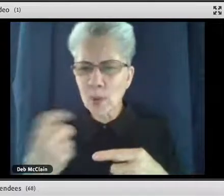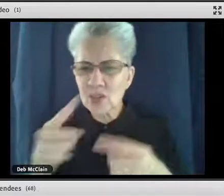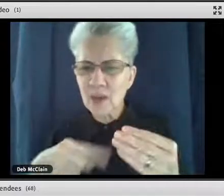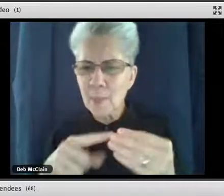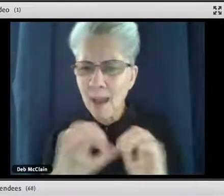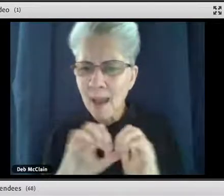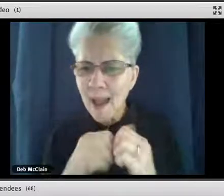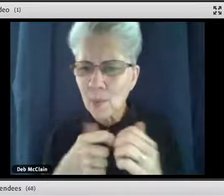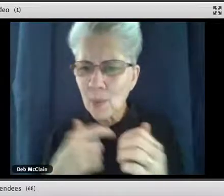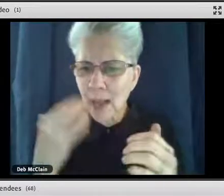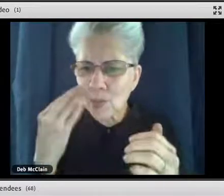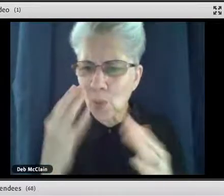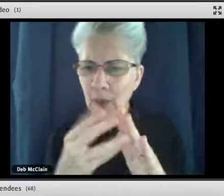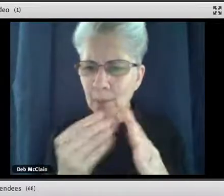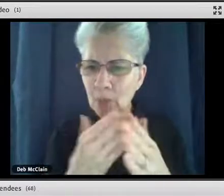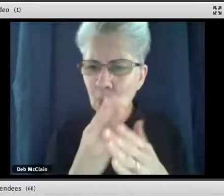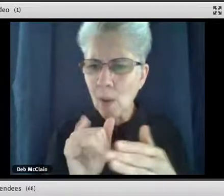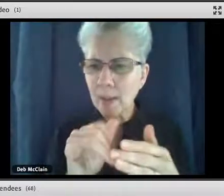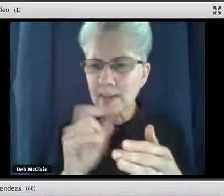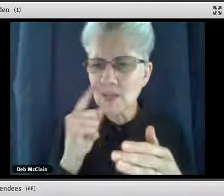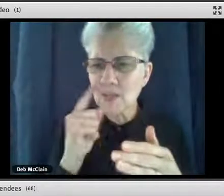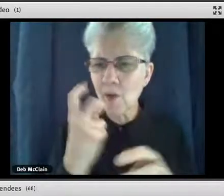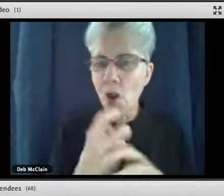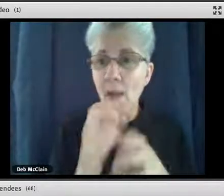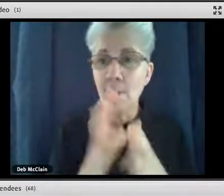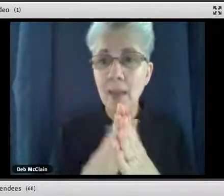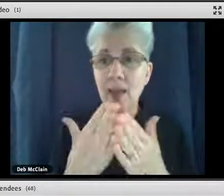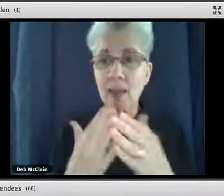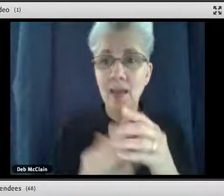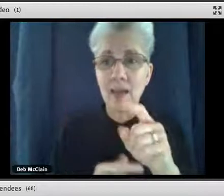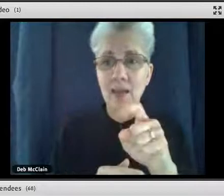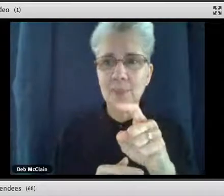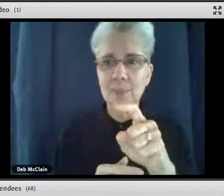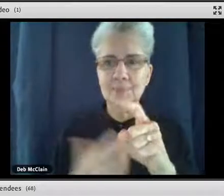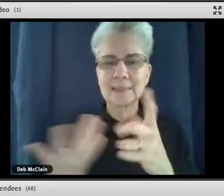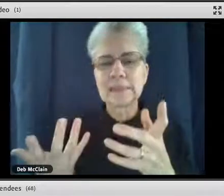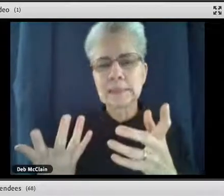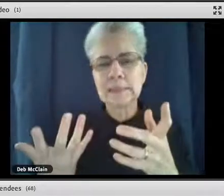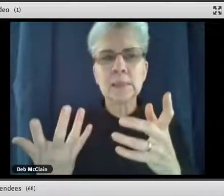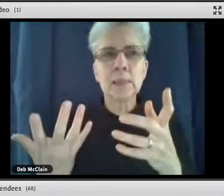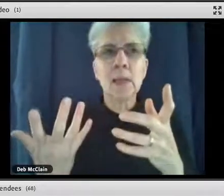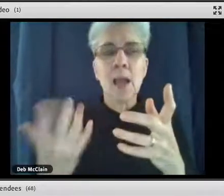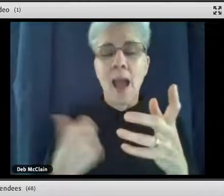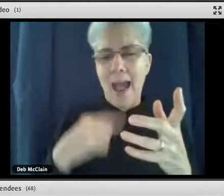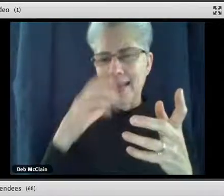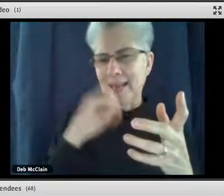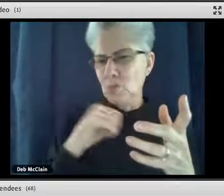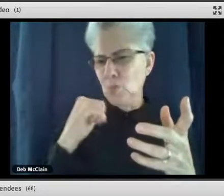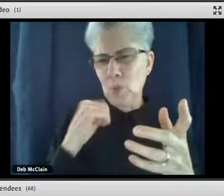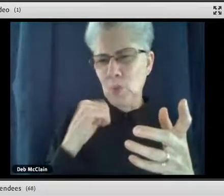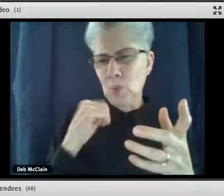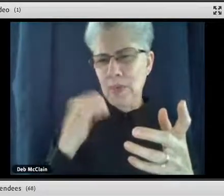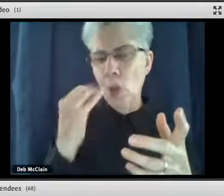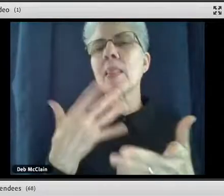Okay, so, Cynthia, you have a question about how would I know if the copyright date is for a hardback?